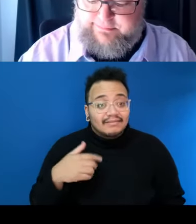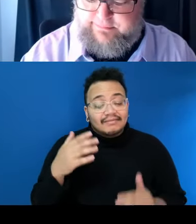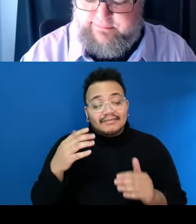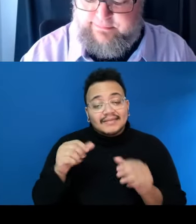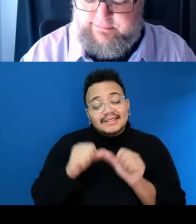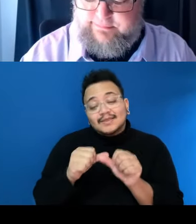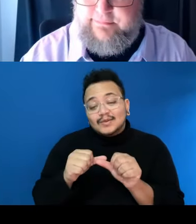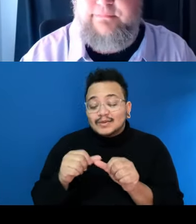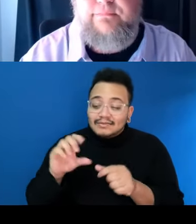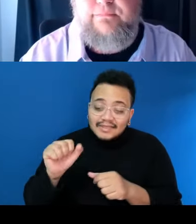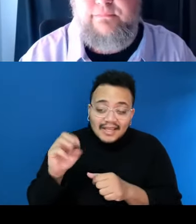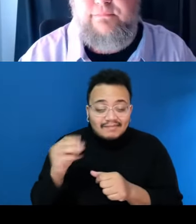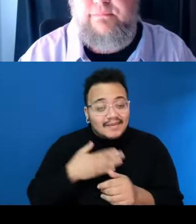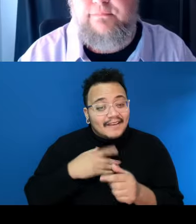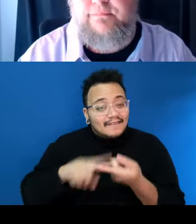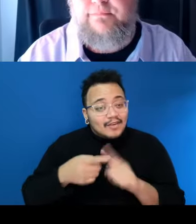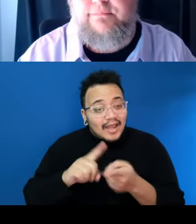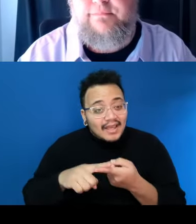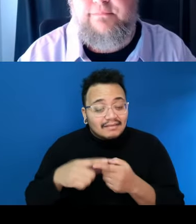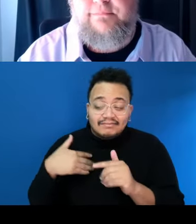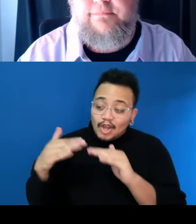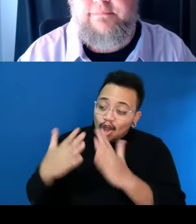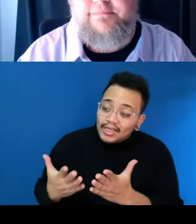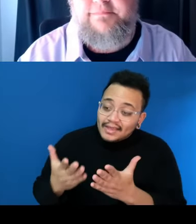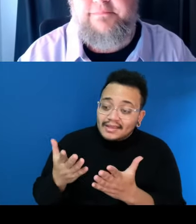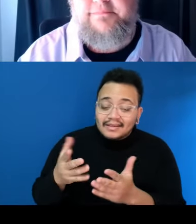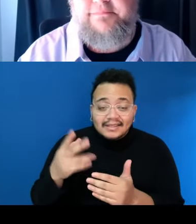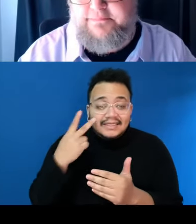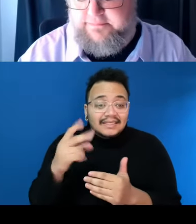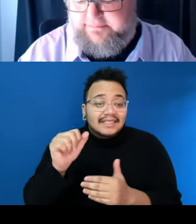keep being a colleague and keep watching what happens to the world as Sam grows up in it.